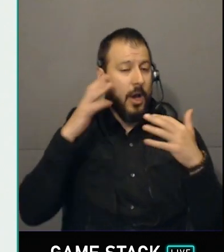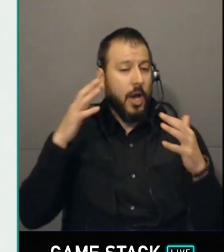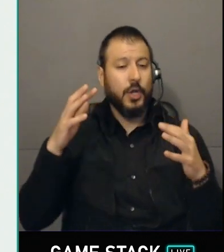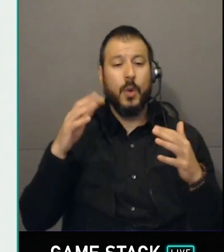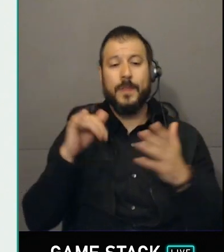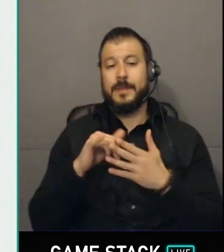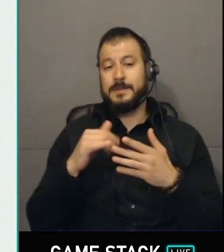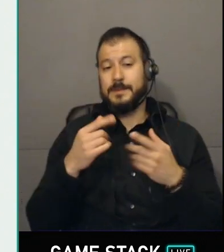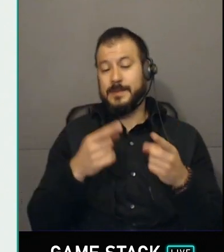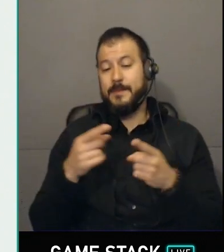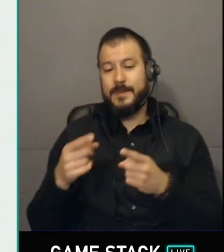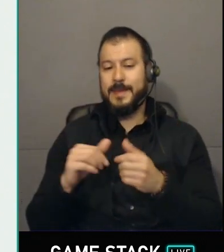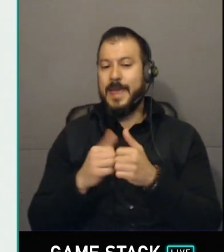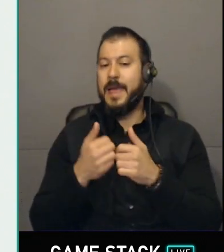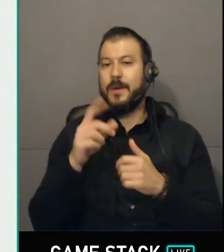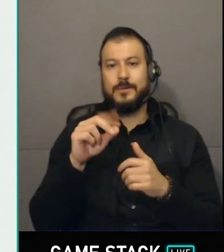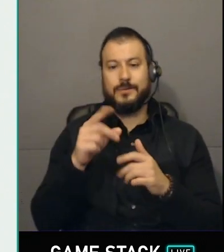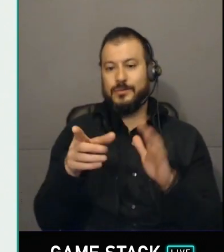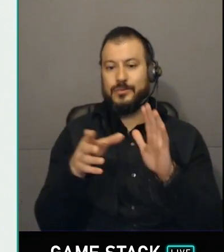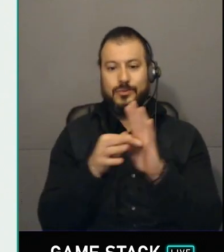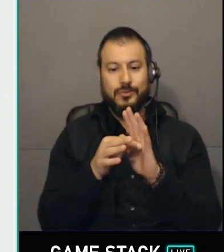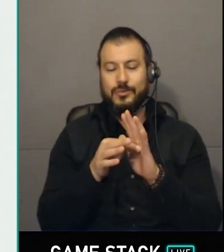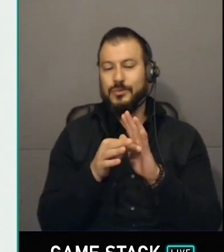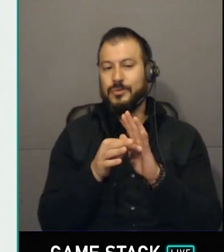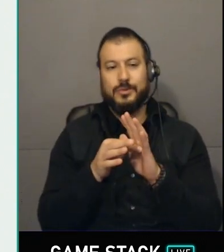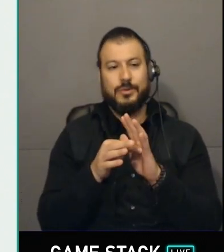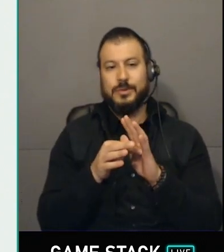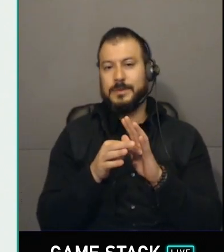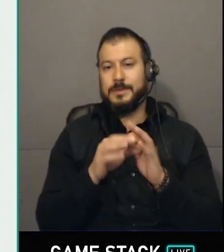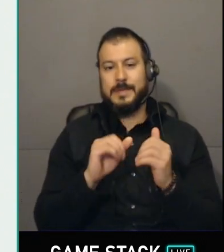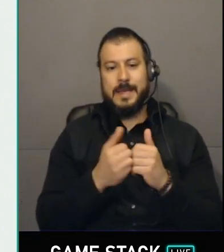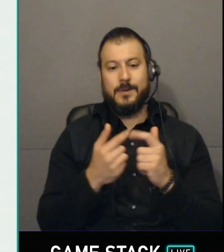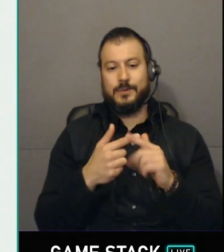so how do you choose what to express visually?